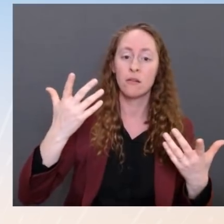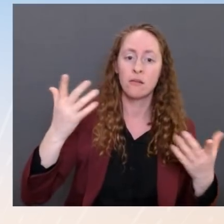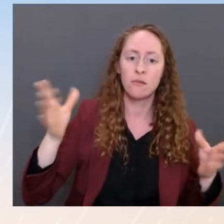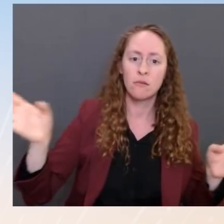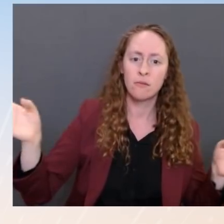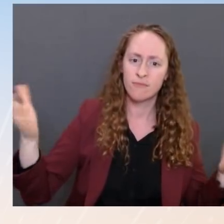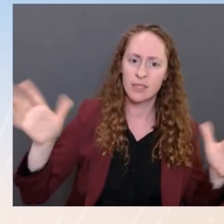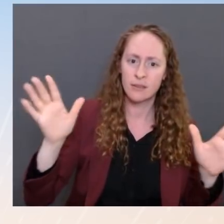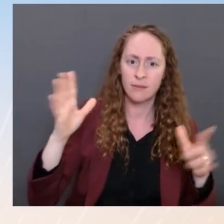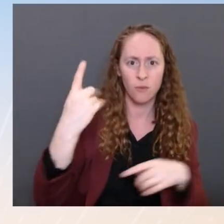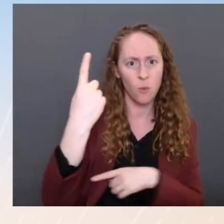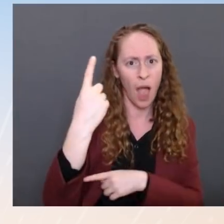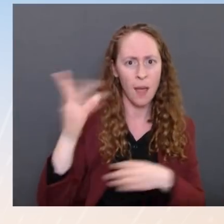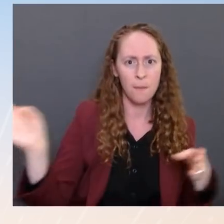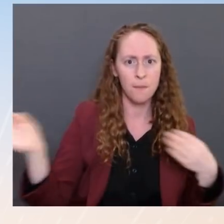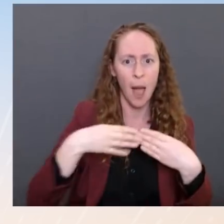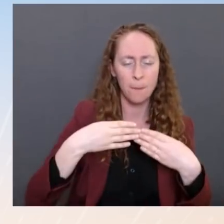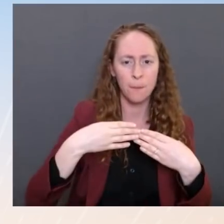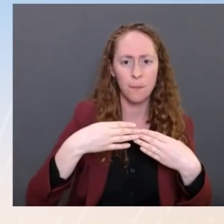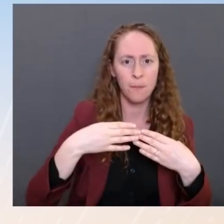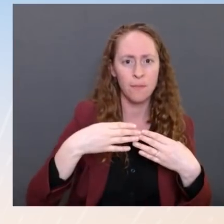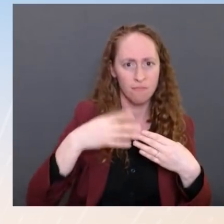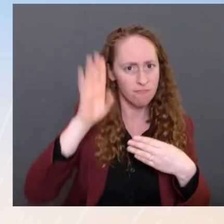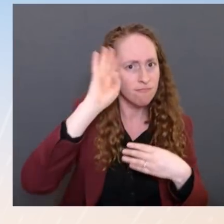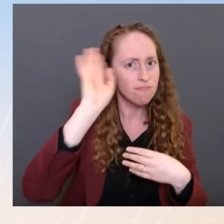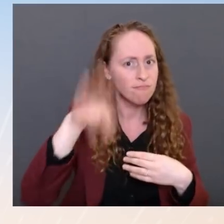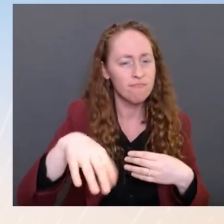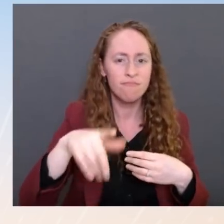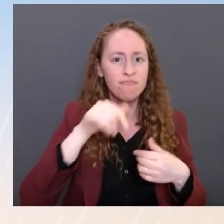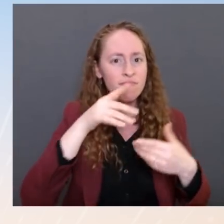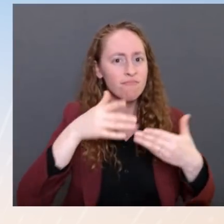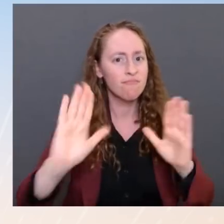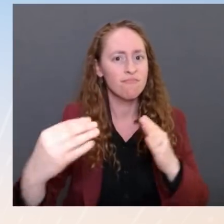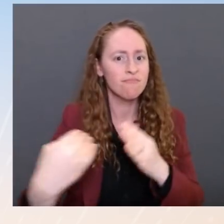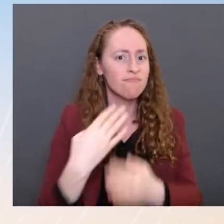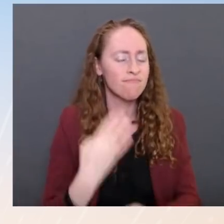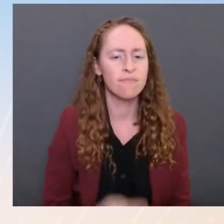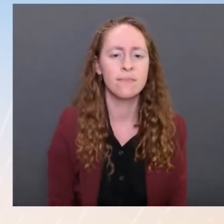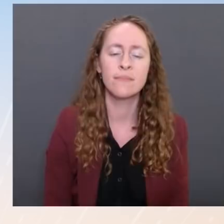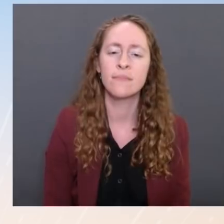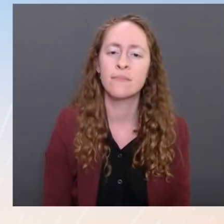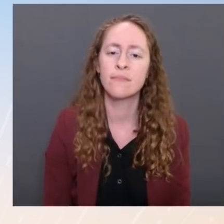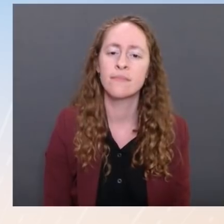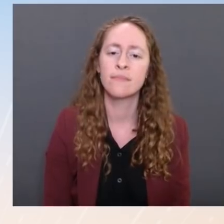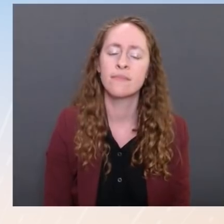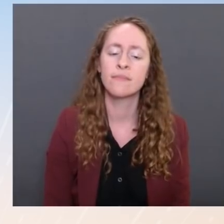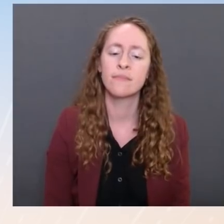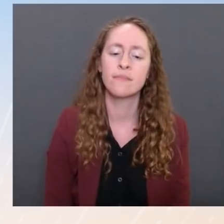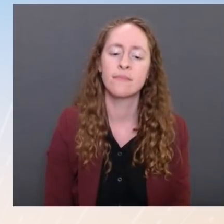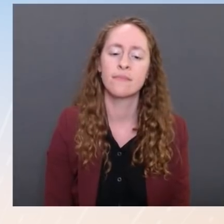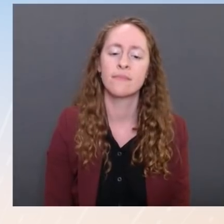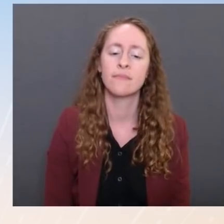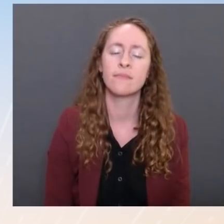offers from COVAX for vaccinations. I'm wondering if the White House will launch a renewed push to try to get vaccines to North Korea.